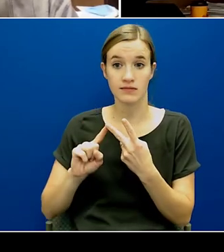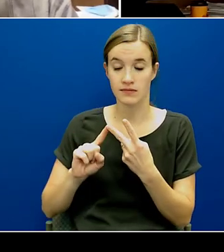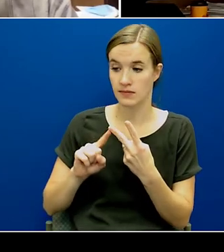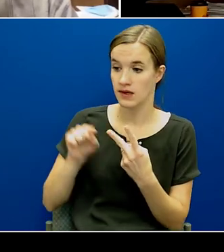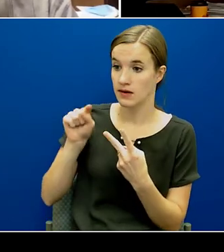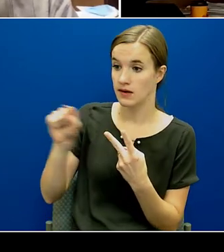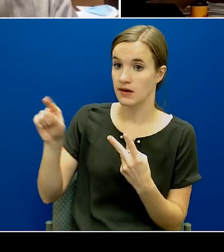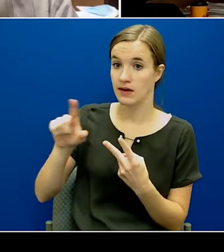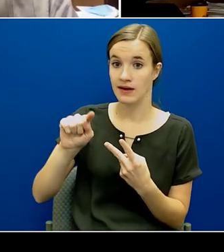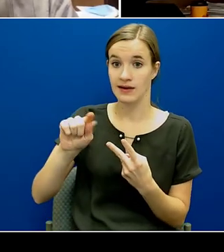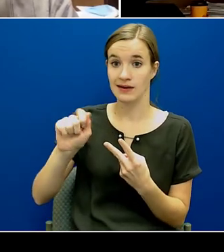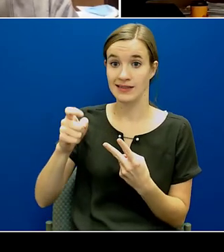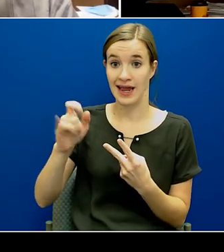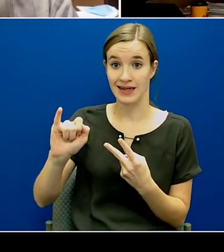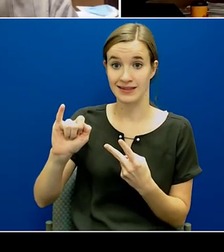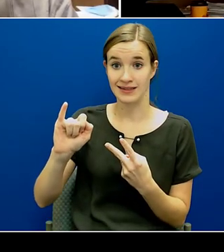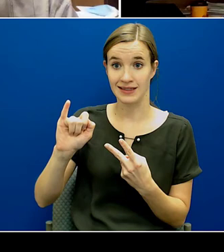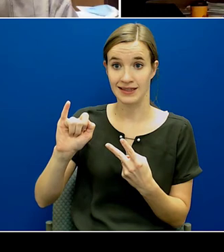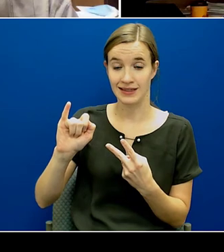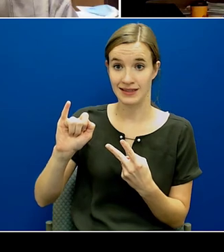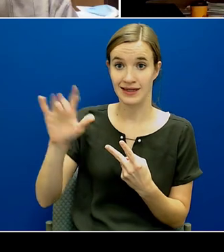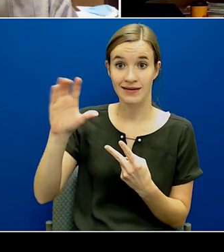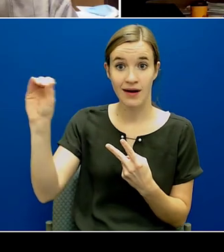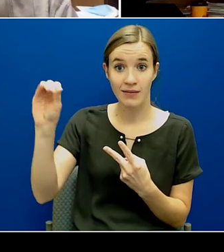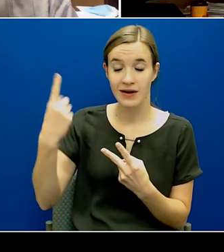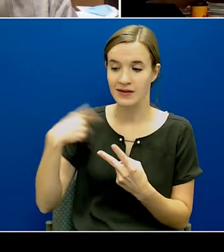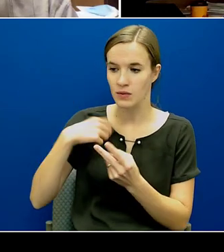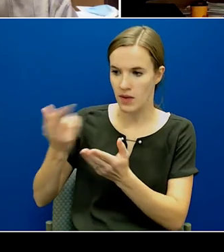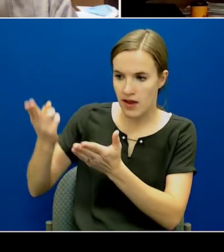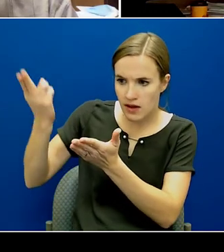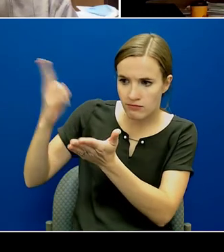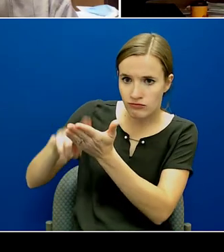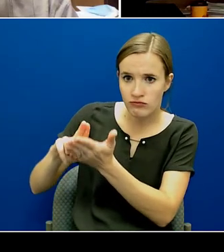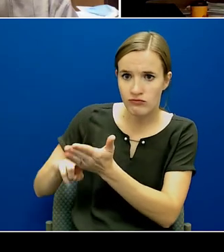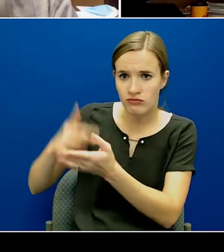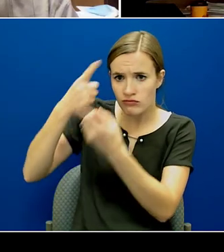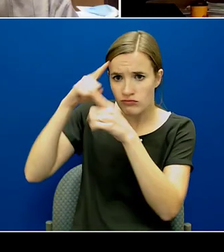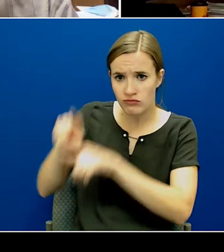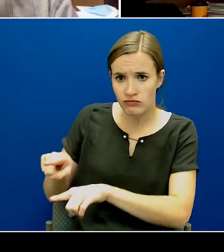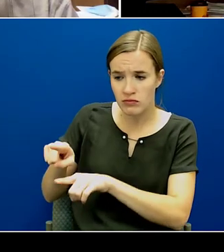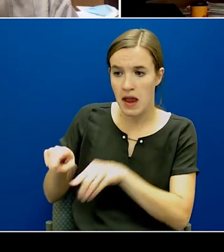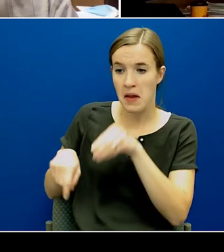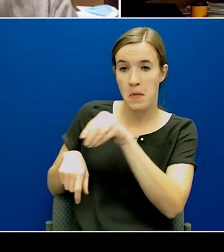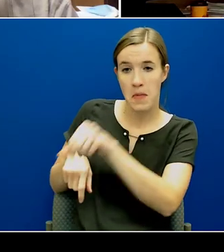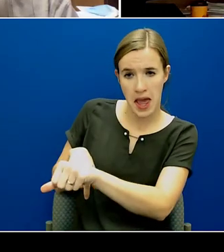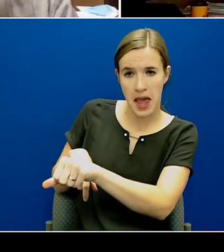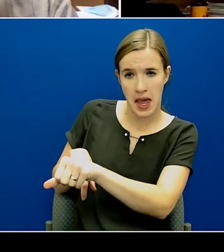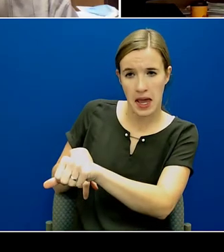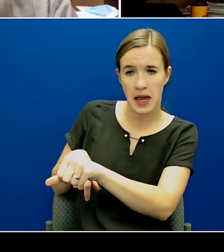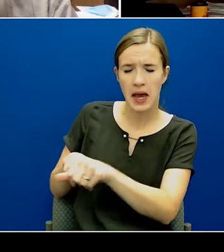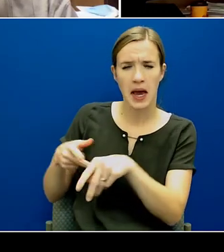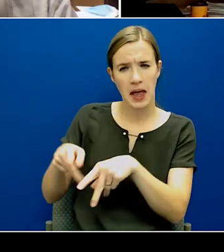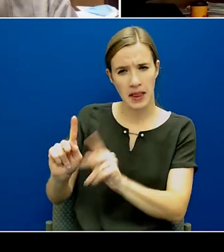disabilities and seniors a limited amount of rides to essential services; to doctors, to